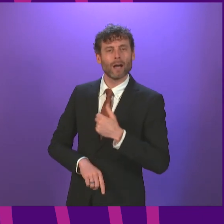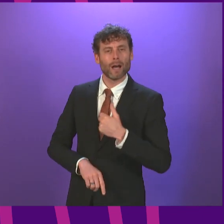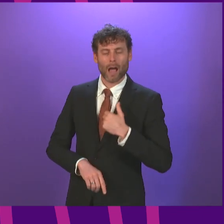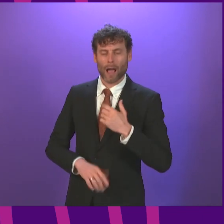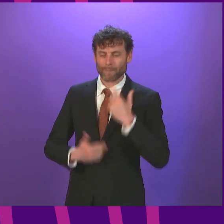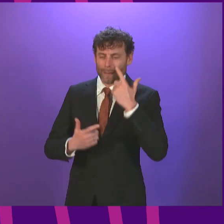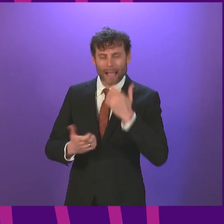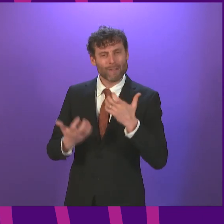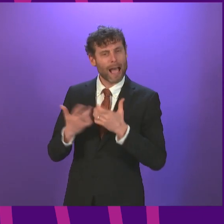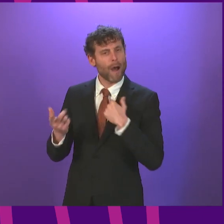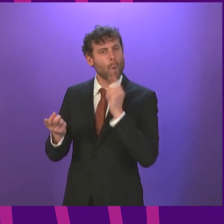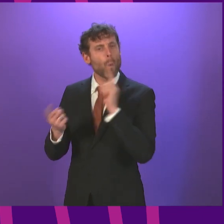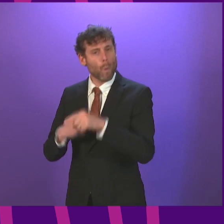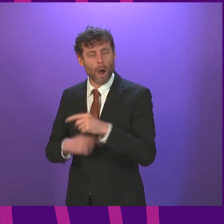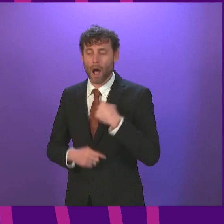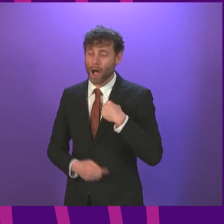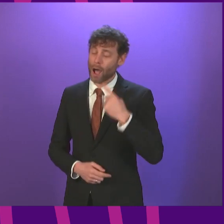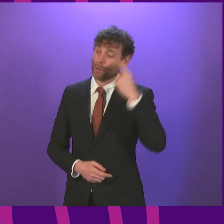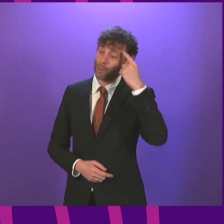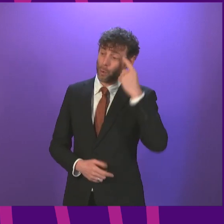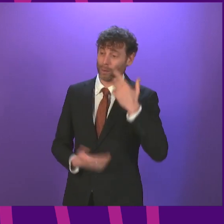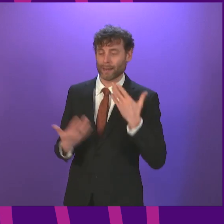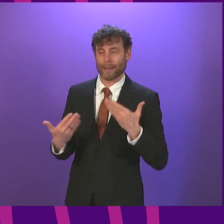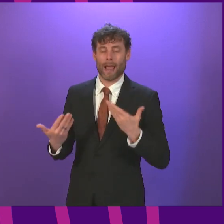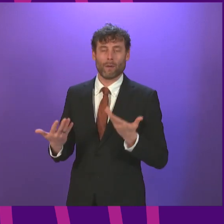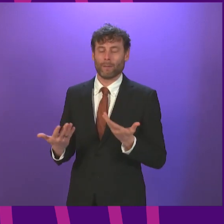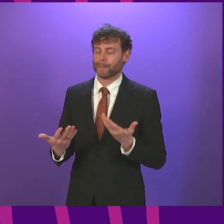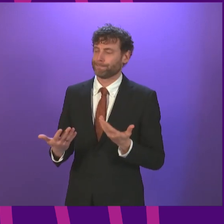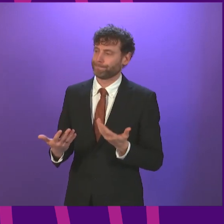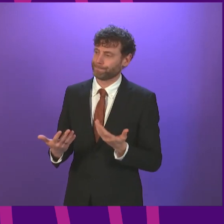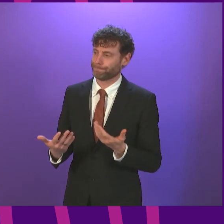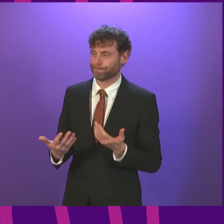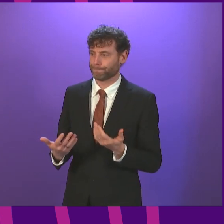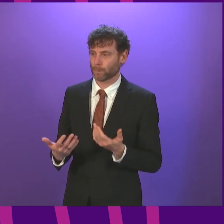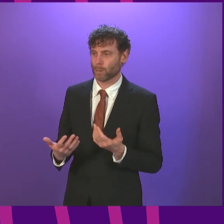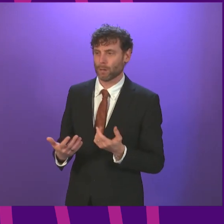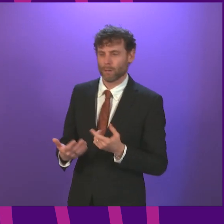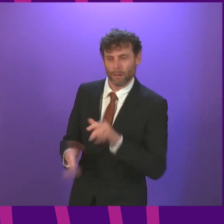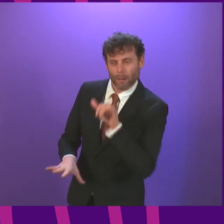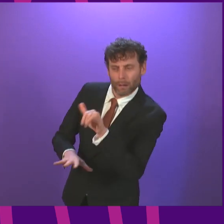but I had hoped that we were beyond this point. Supplies of the vaccine have been allocated